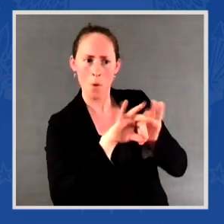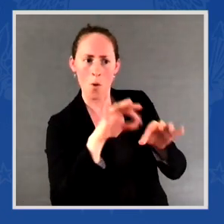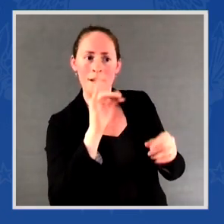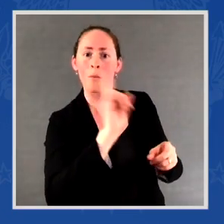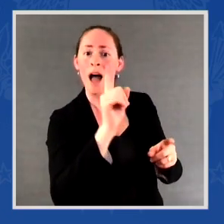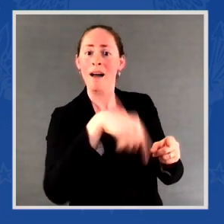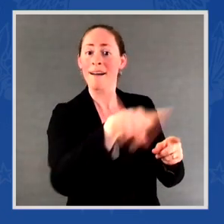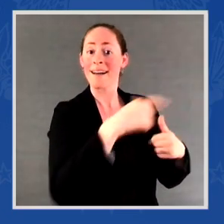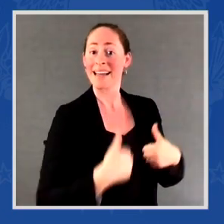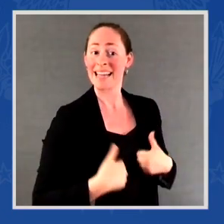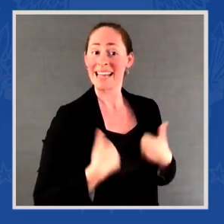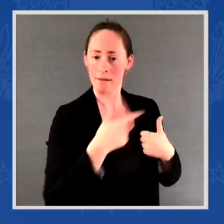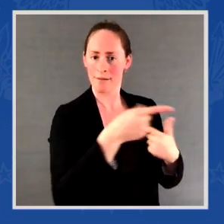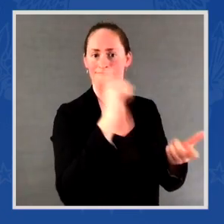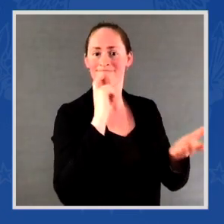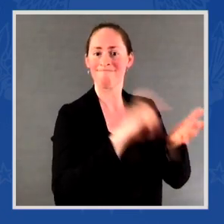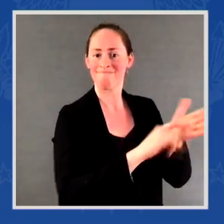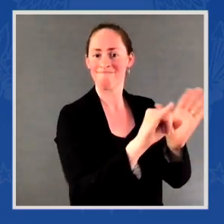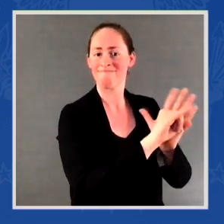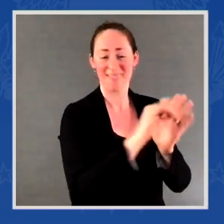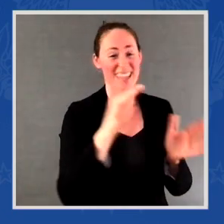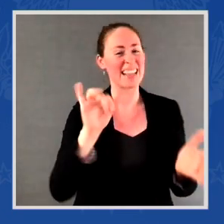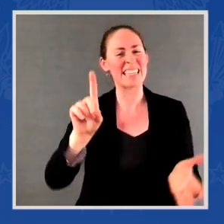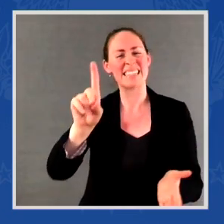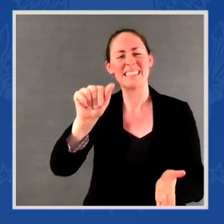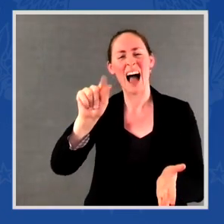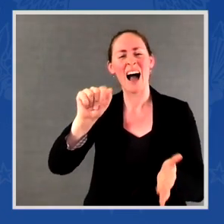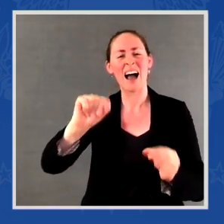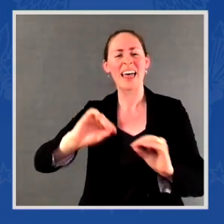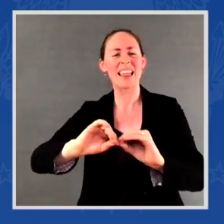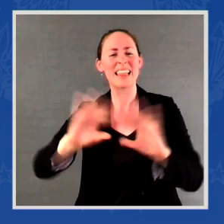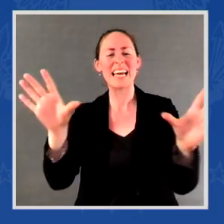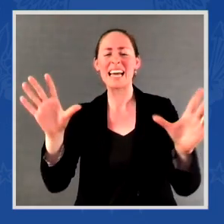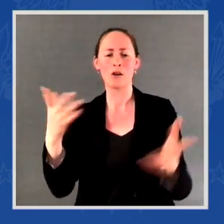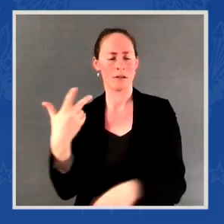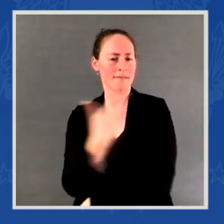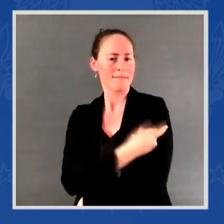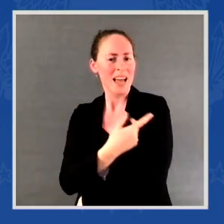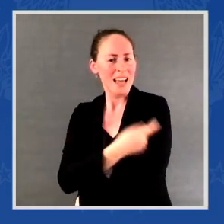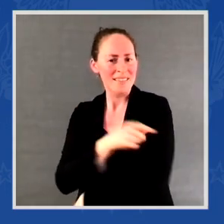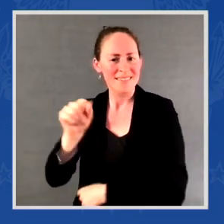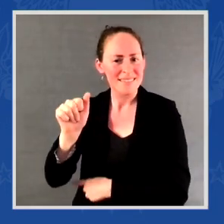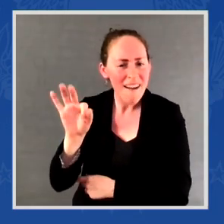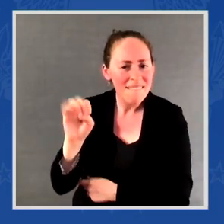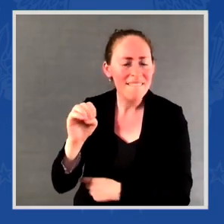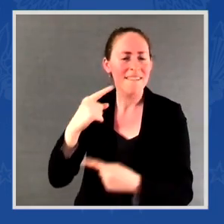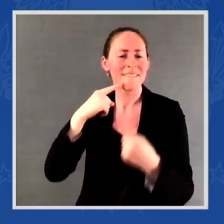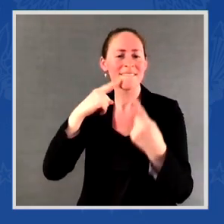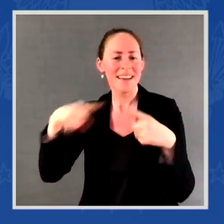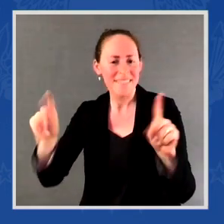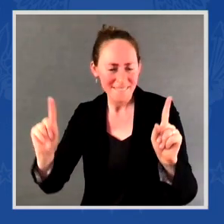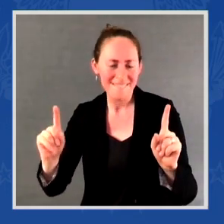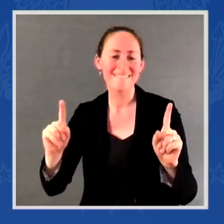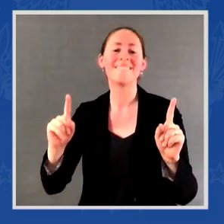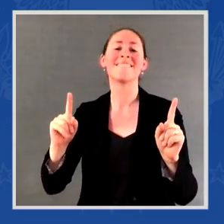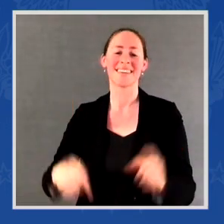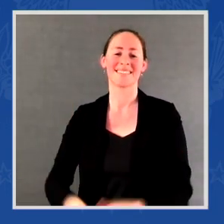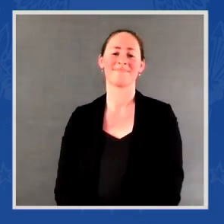if you're vaccinated, you're safe. You are still at risk of getting seriously ill or dying if you, in fact, have not been vaccinated.